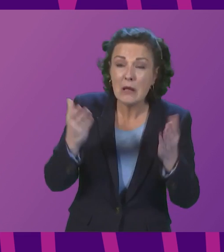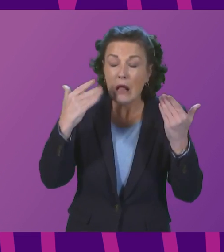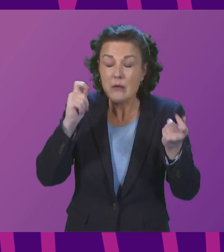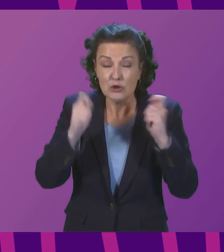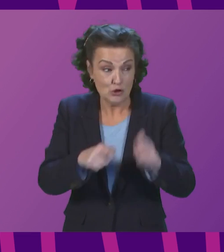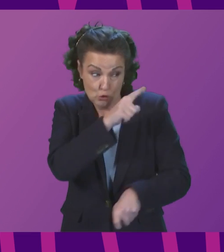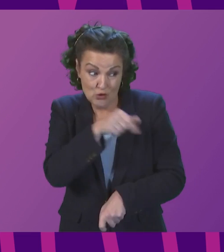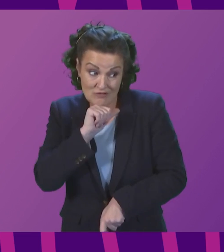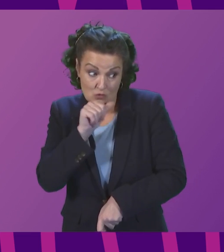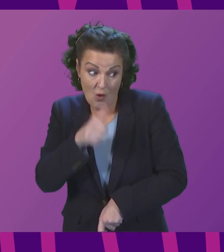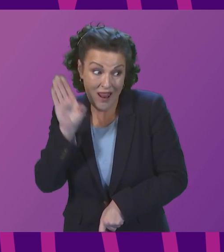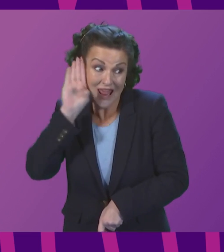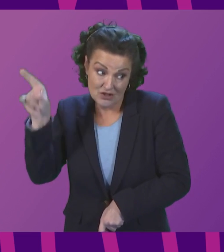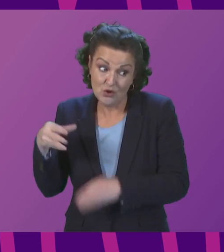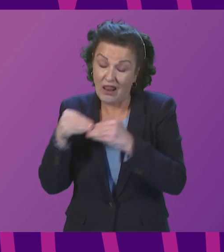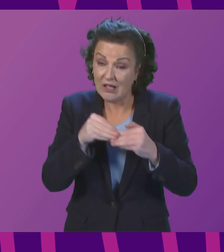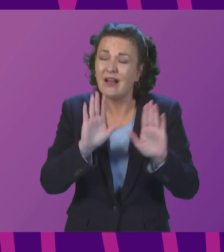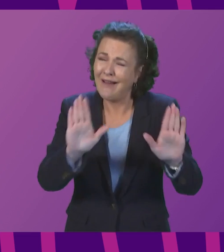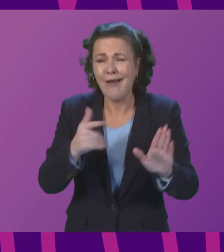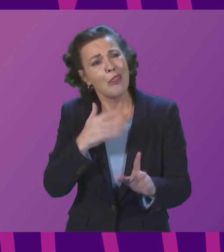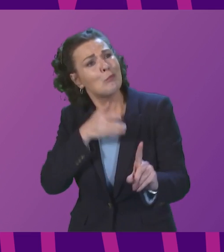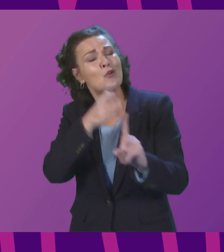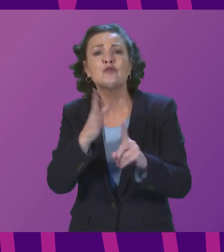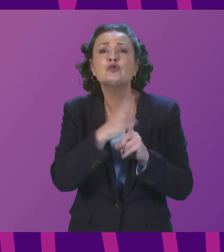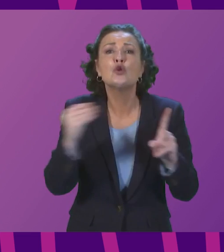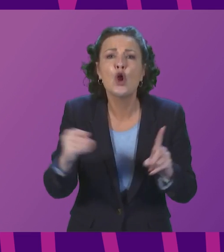The Conservatives’ approach is, of course, to say that we should take climate change